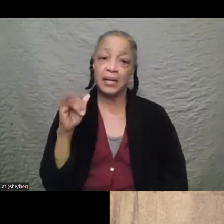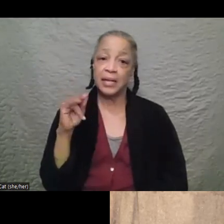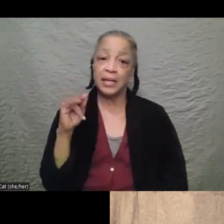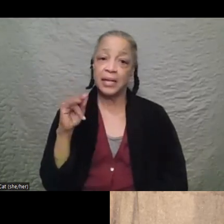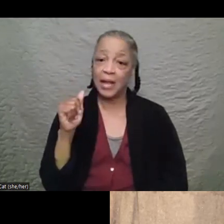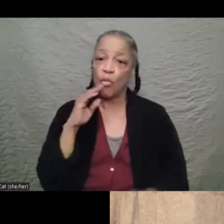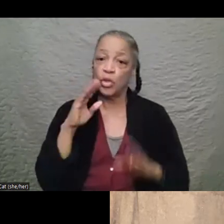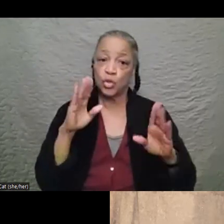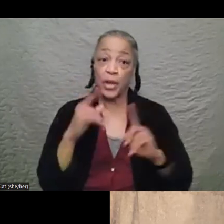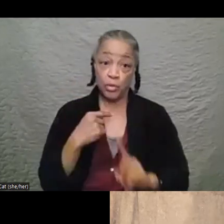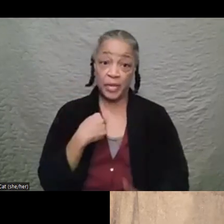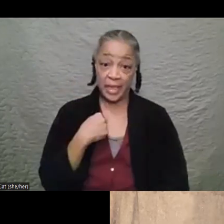me.